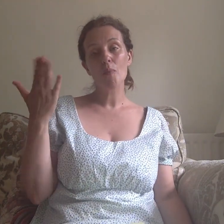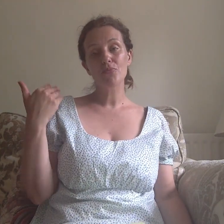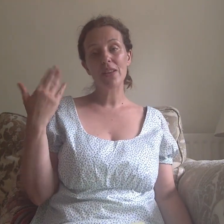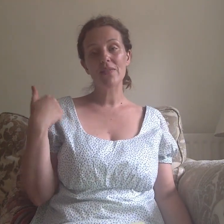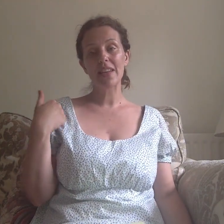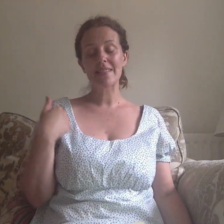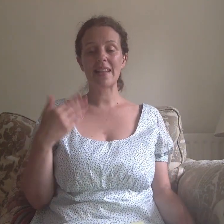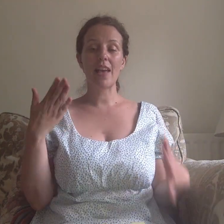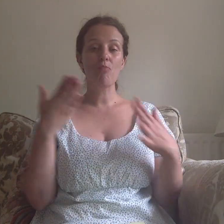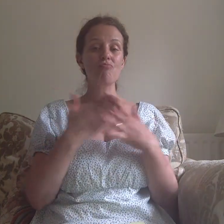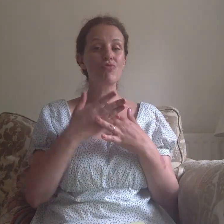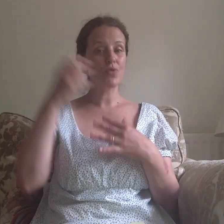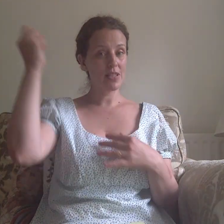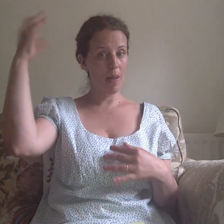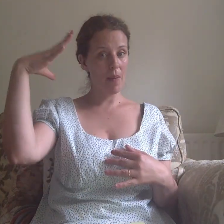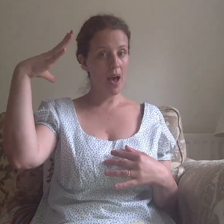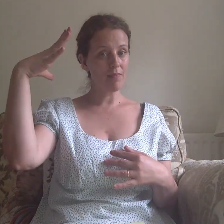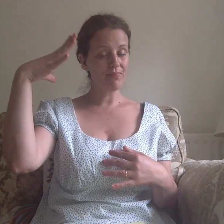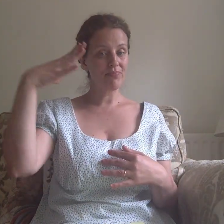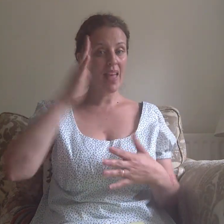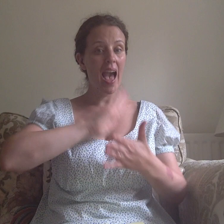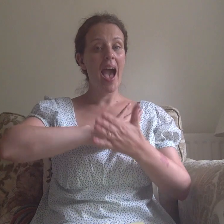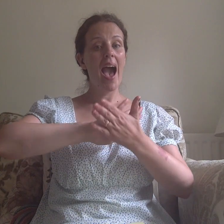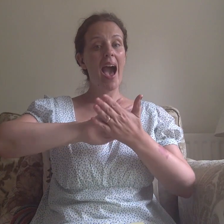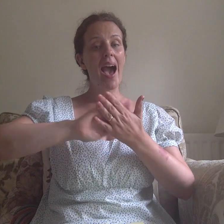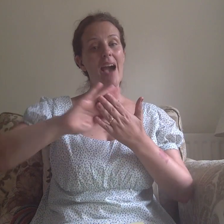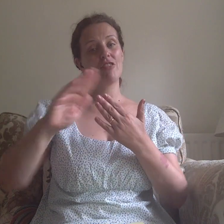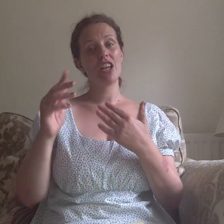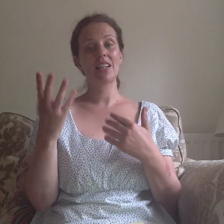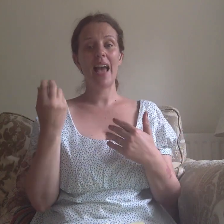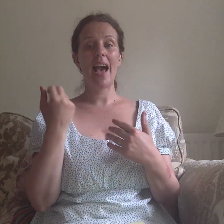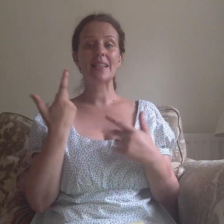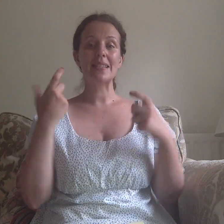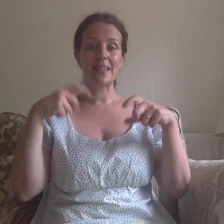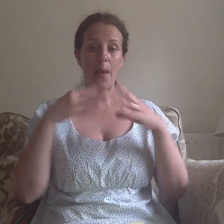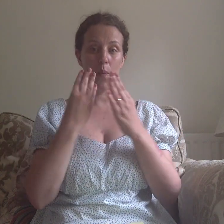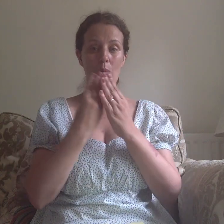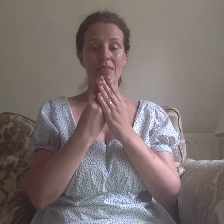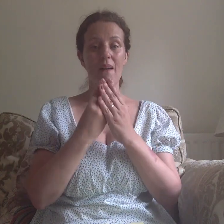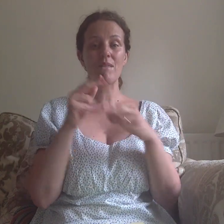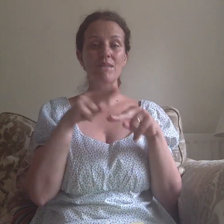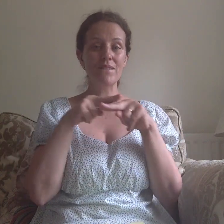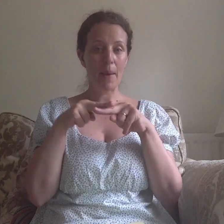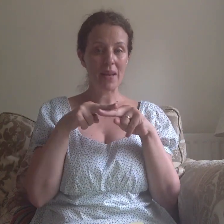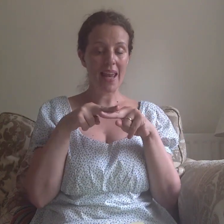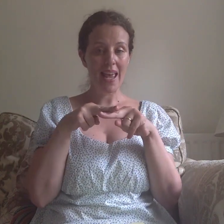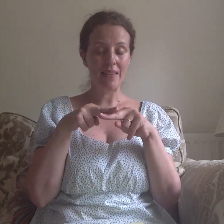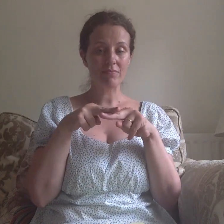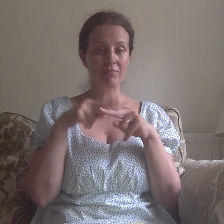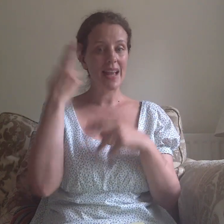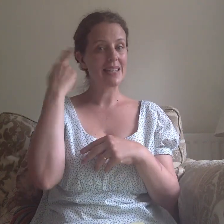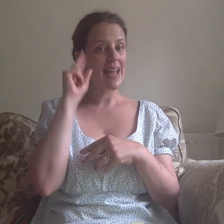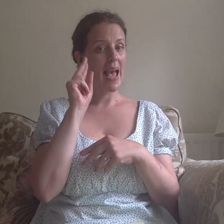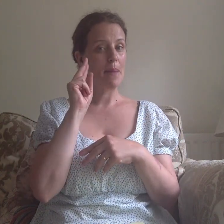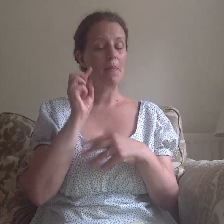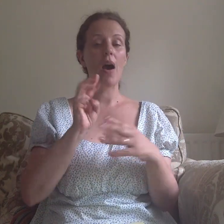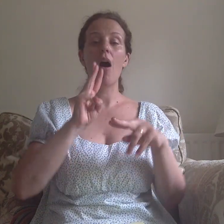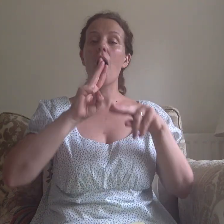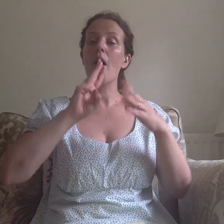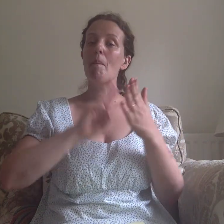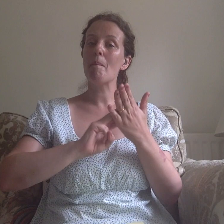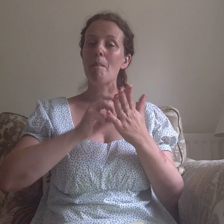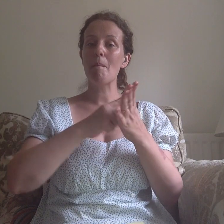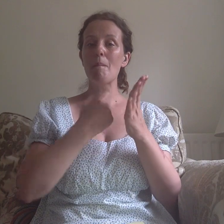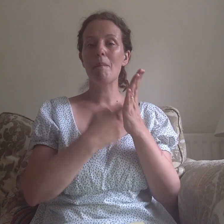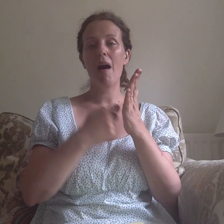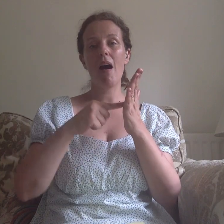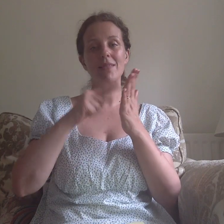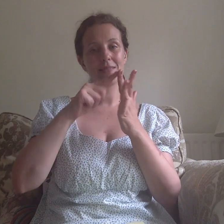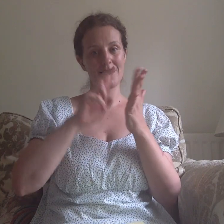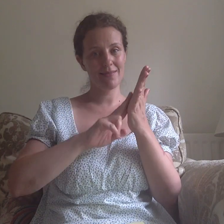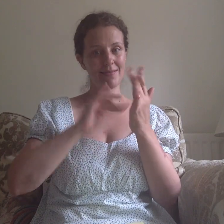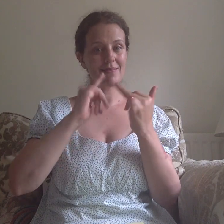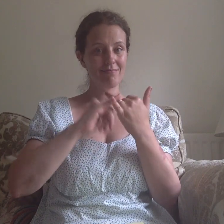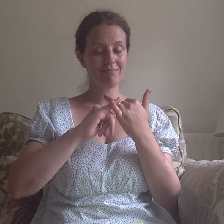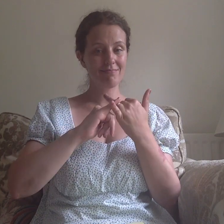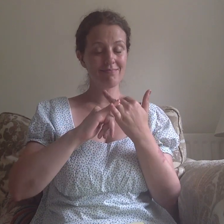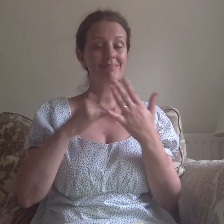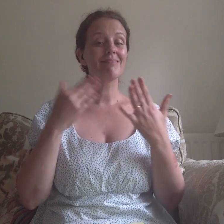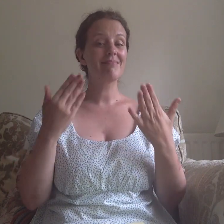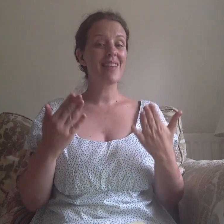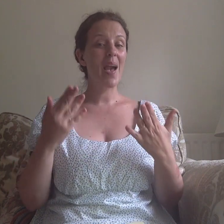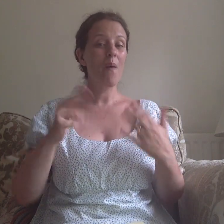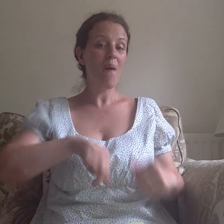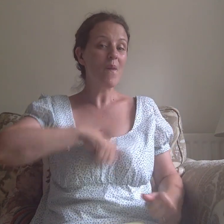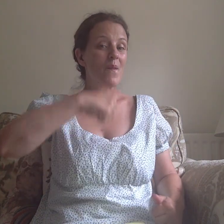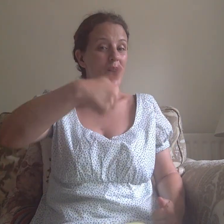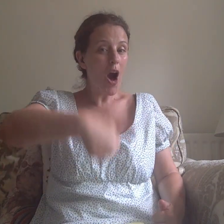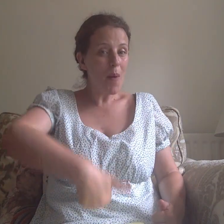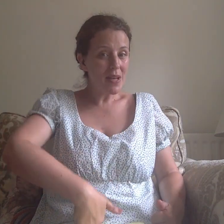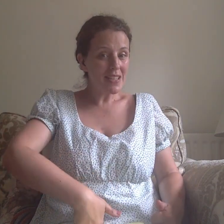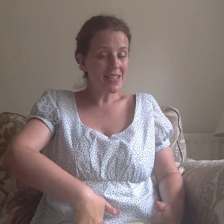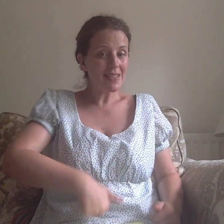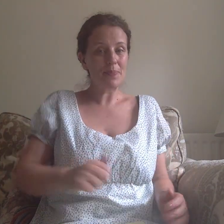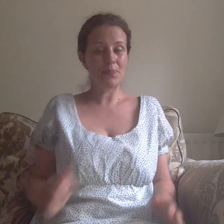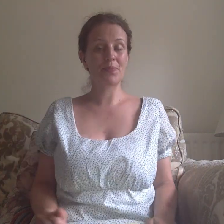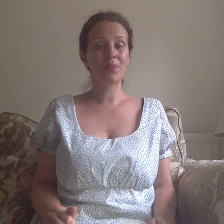Previously through the summer Harriet had stayed with a family called the Martins who were farmers.